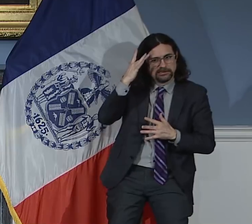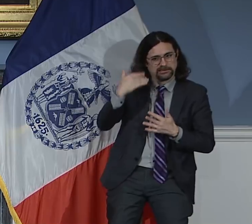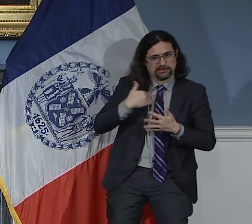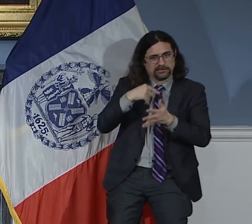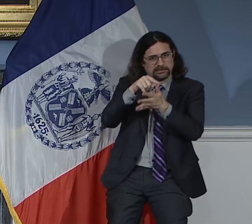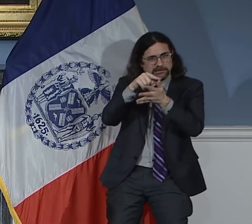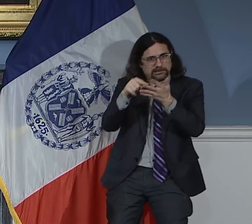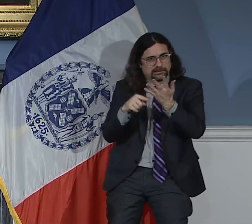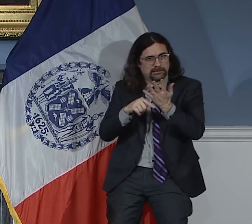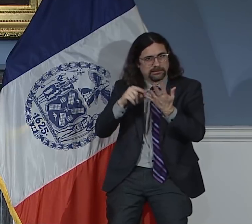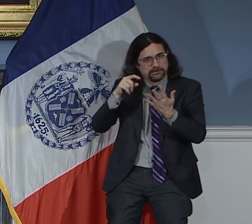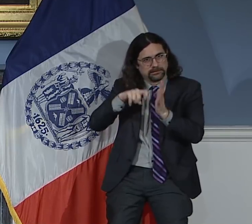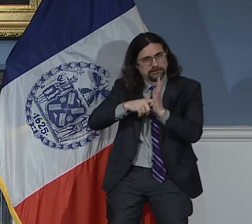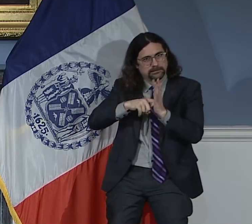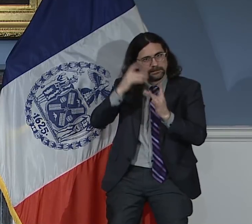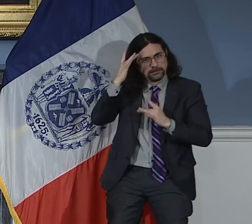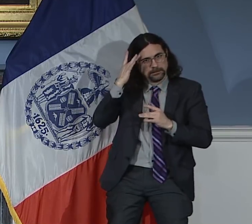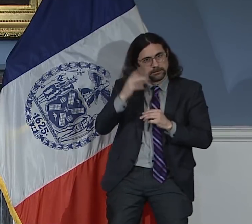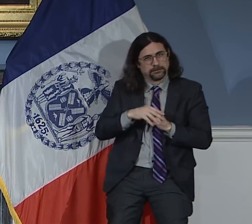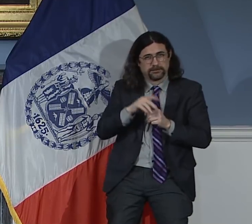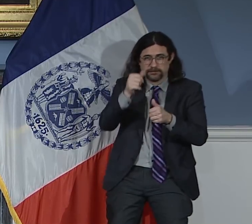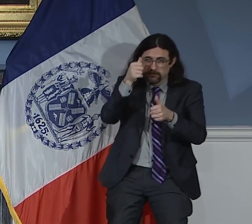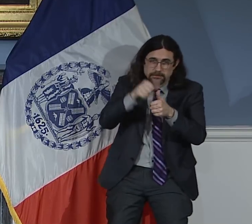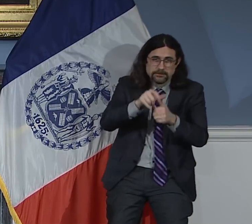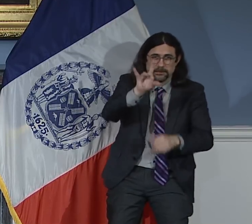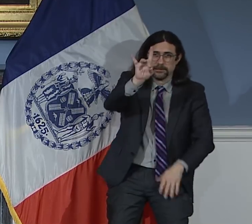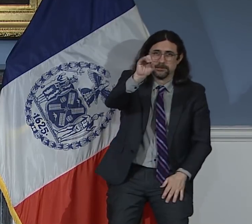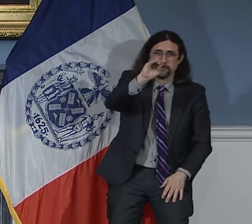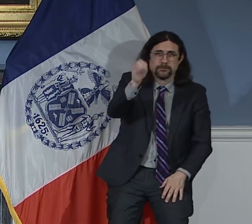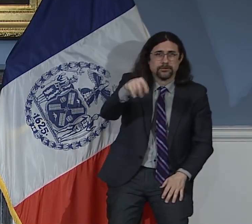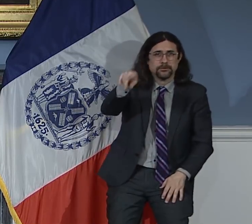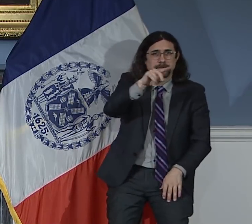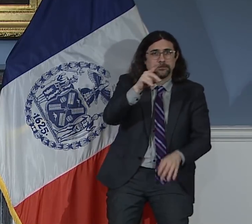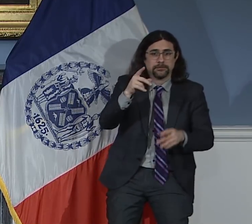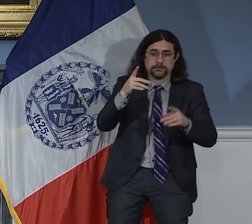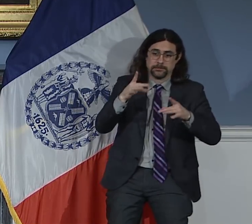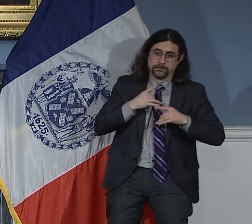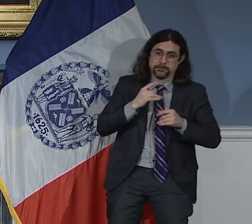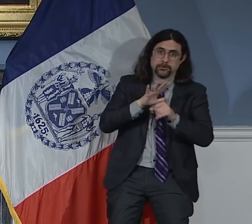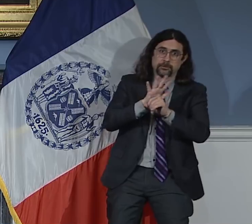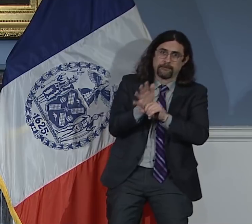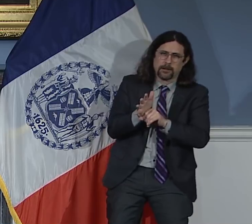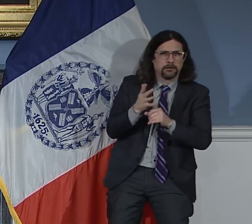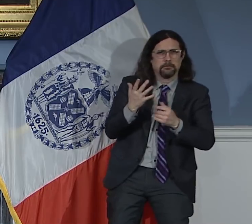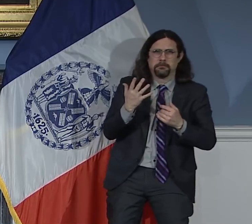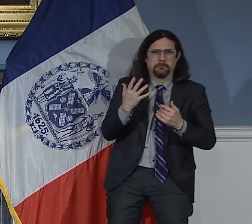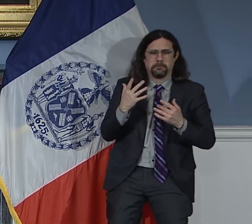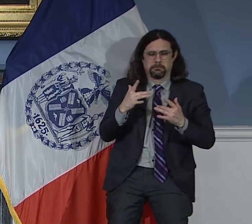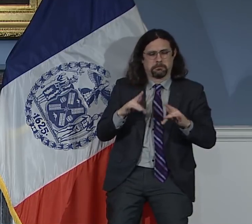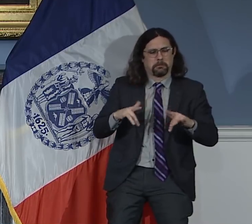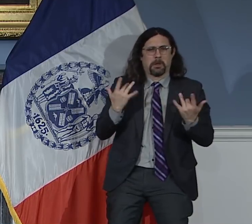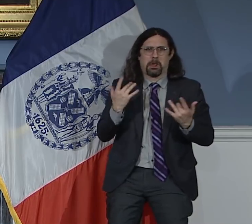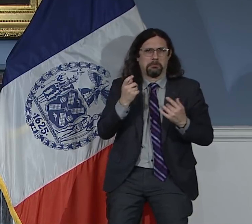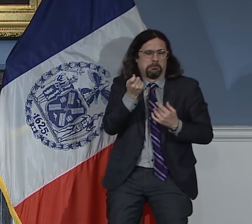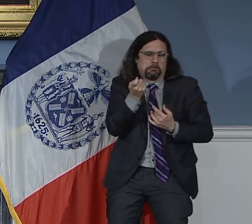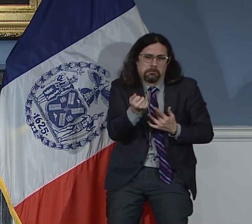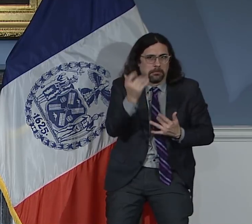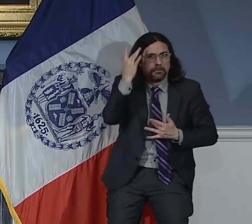CORONAVIRUS SCAES WILL BE MILD. THANK GOD FOR THOSE WHO HAVE